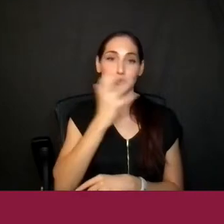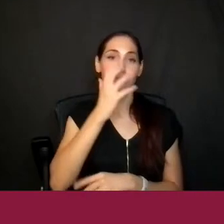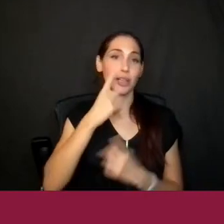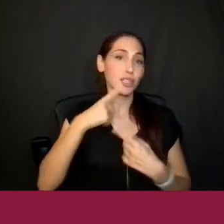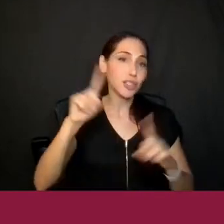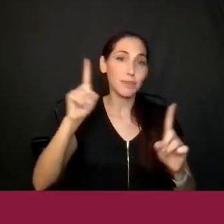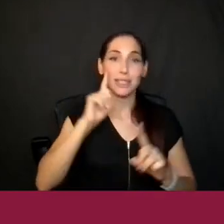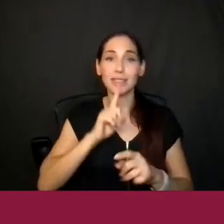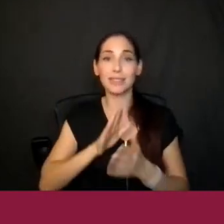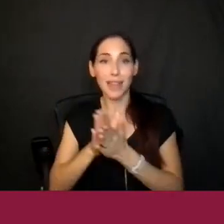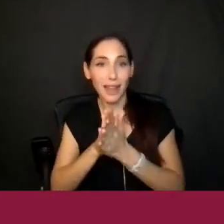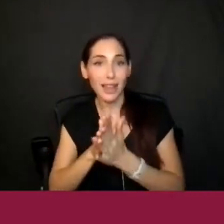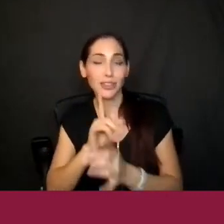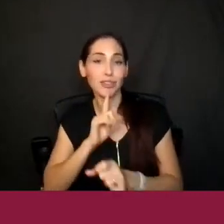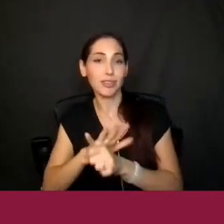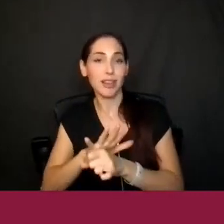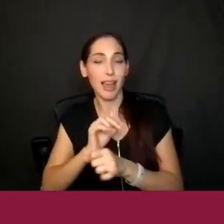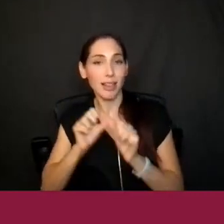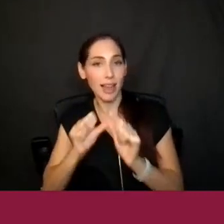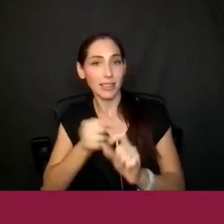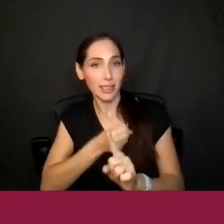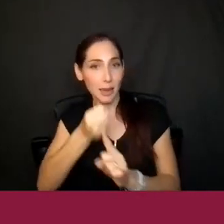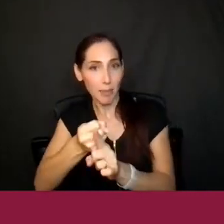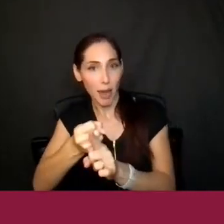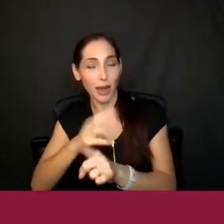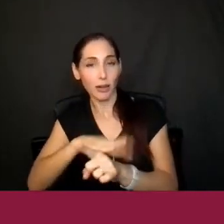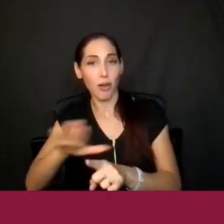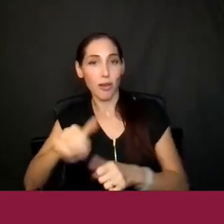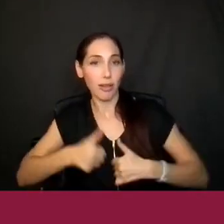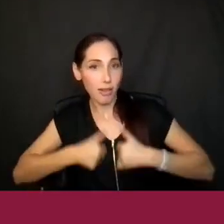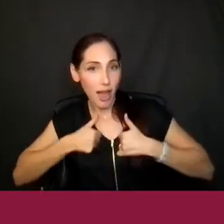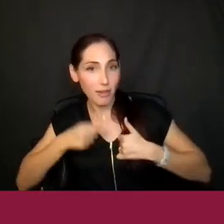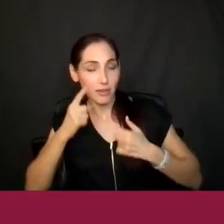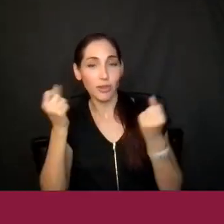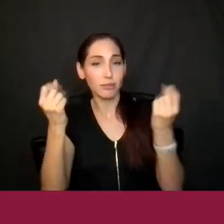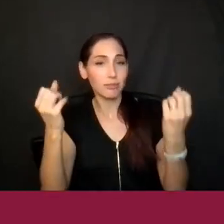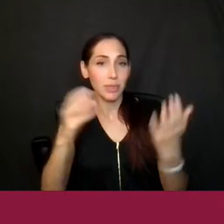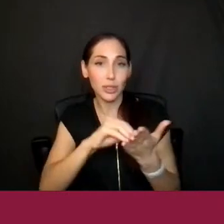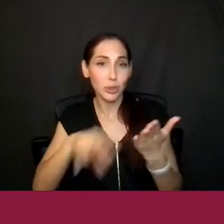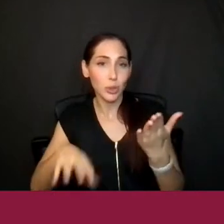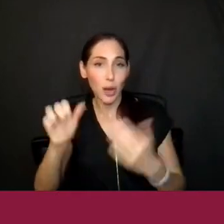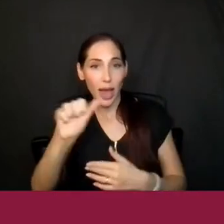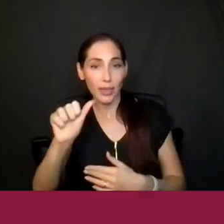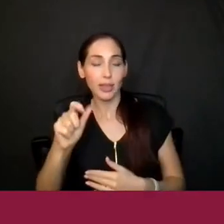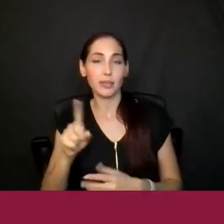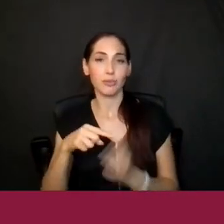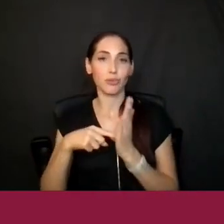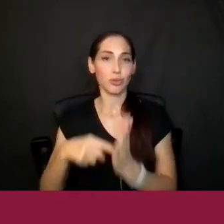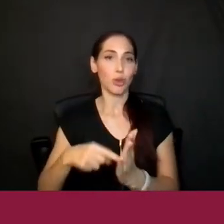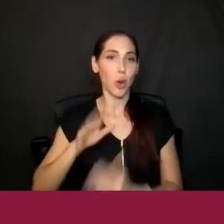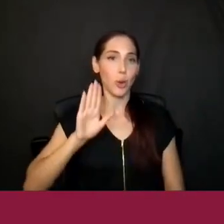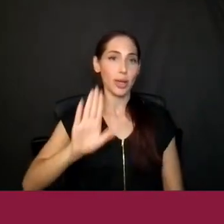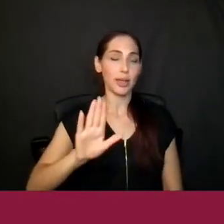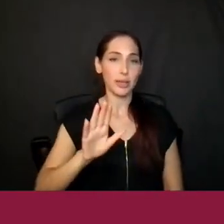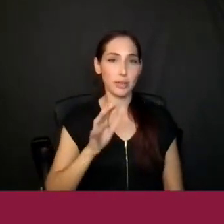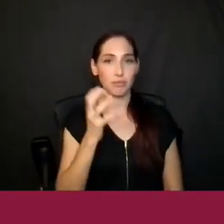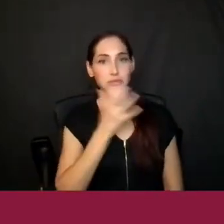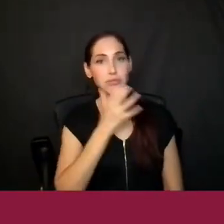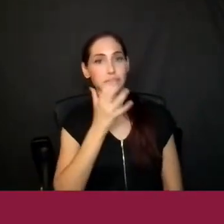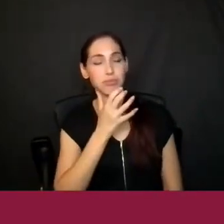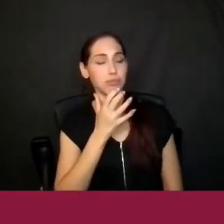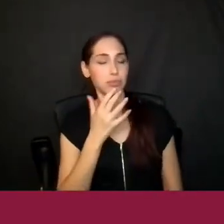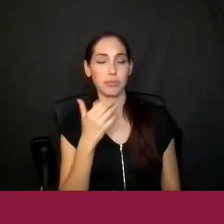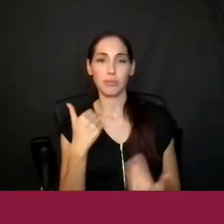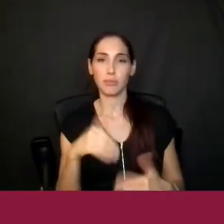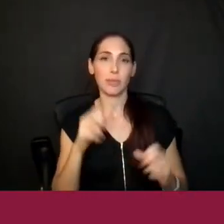lasting impact he has made on the lives of countless student athletes highlight his exemplarily leadership and continue to inspire us all.